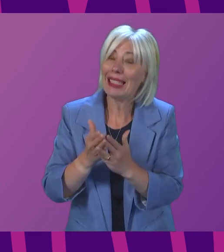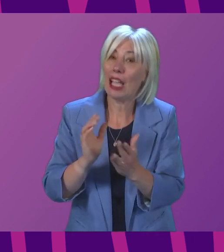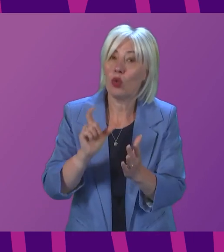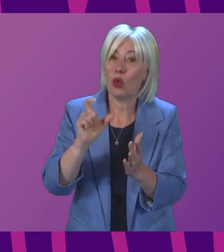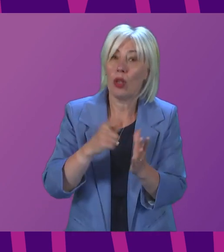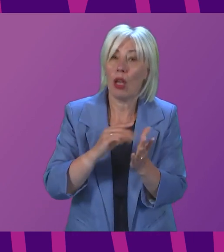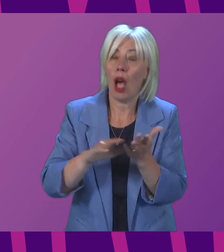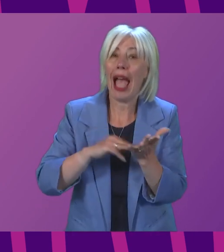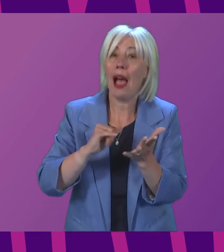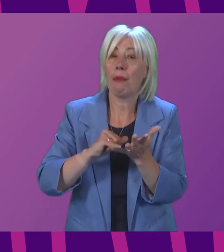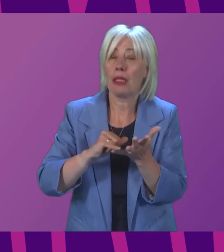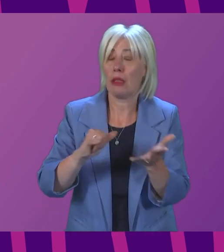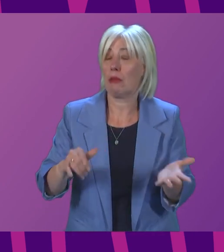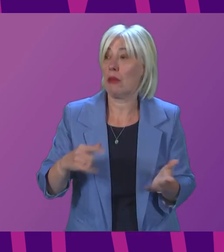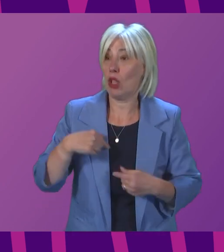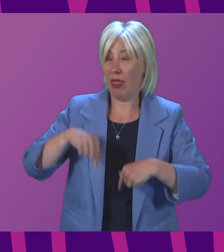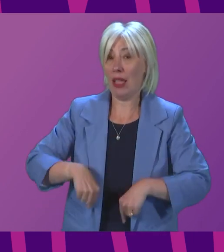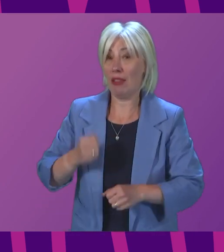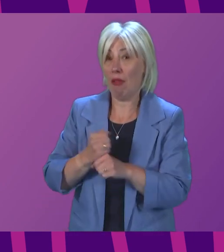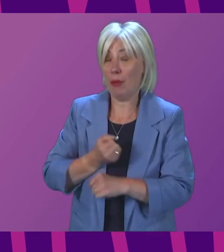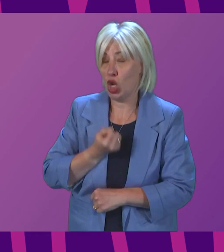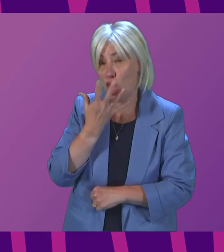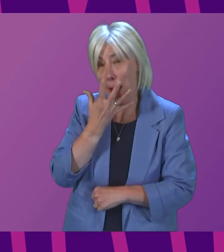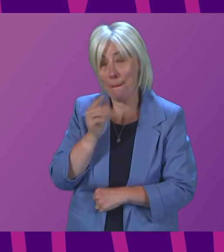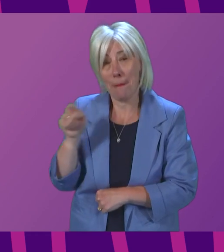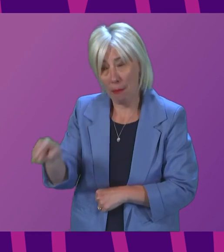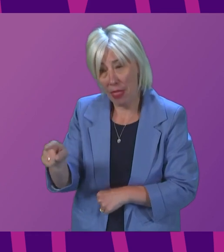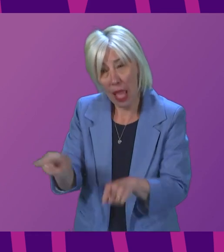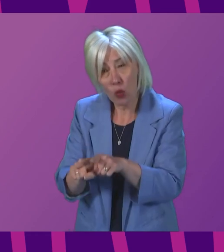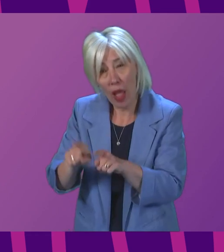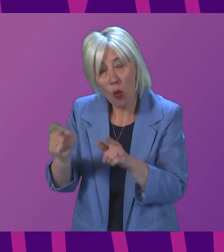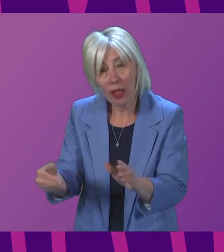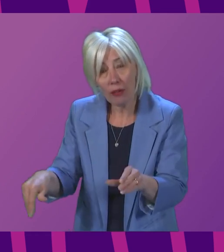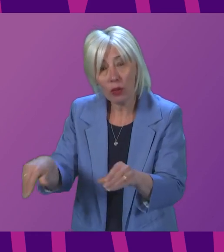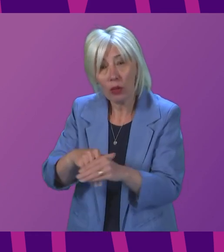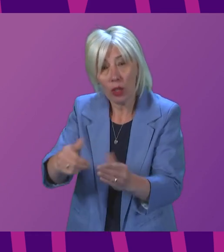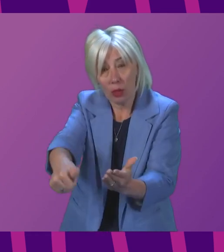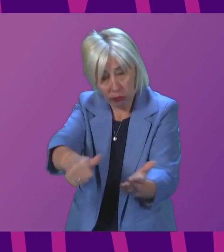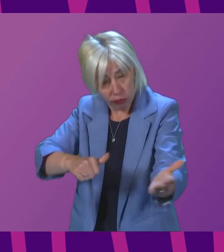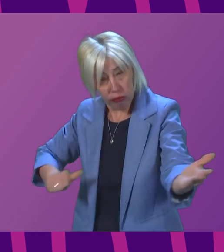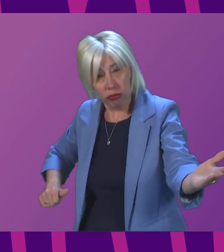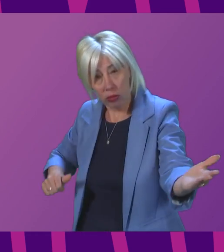It is to the Government’s shame that they too will have to join the longest queue in the national health service.